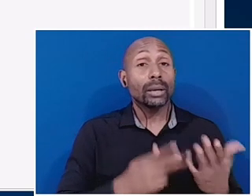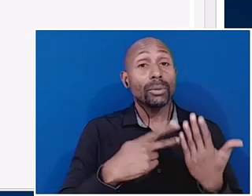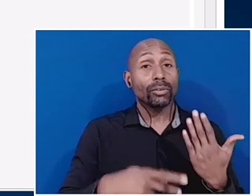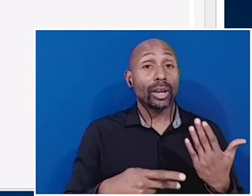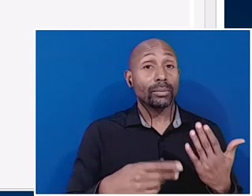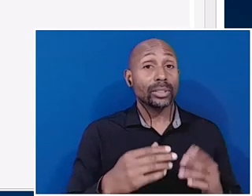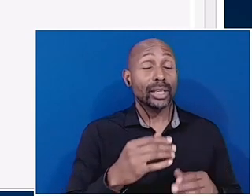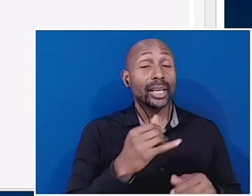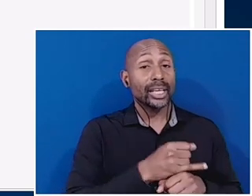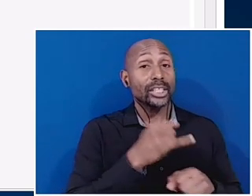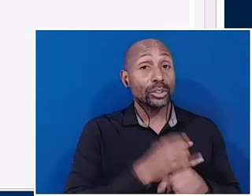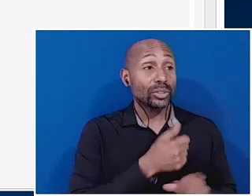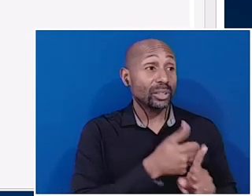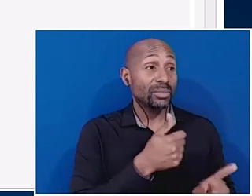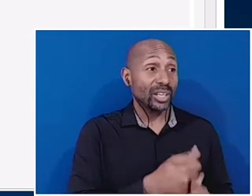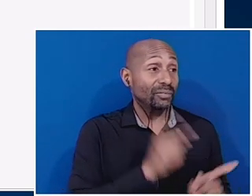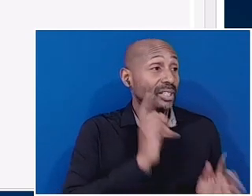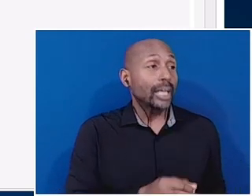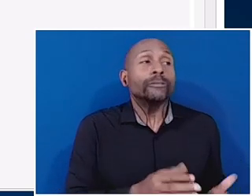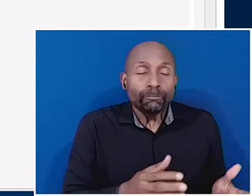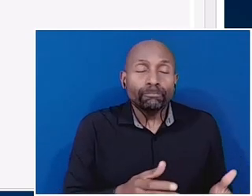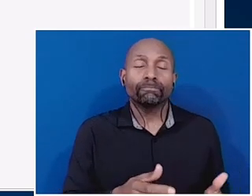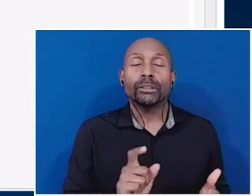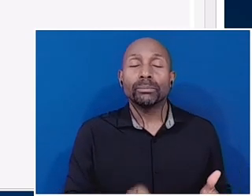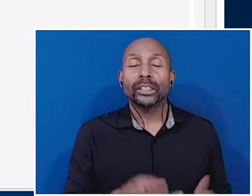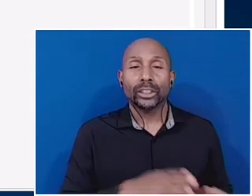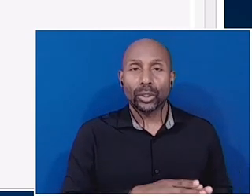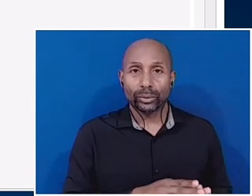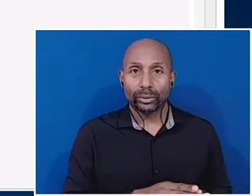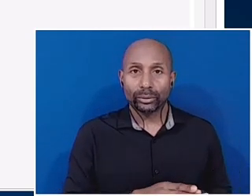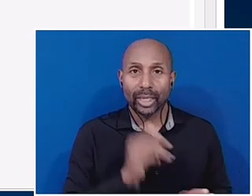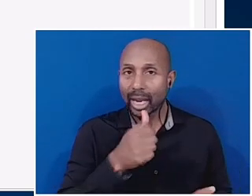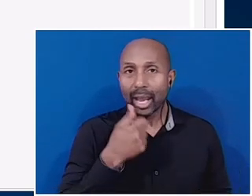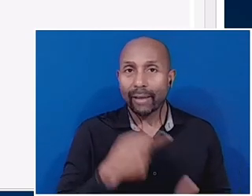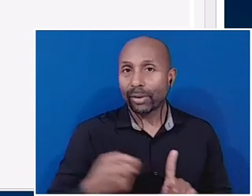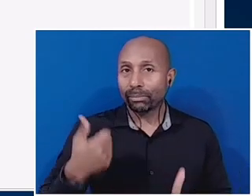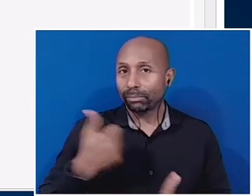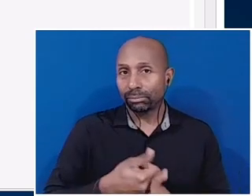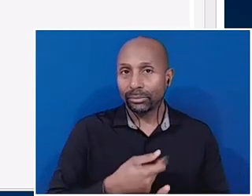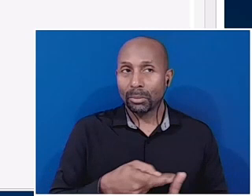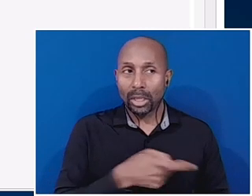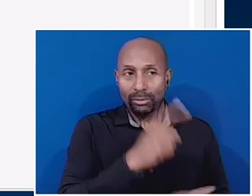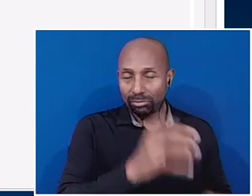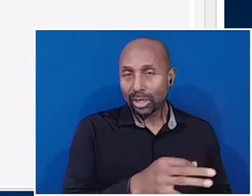So, I just I just want to throw that into the mix. These are all ones that where